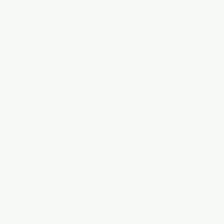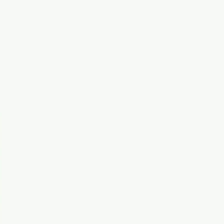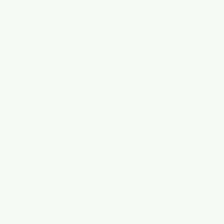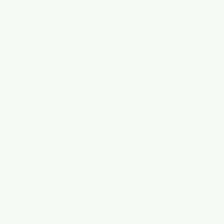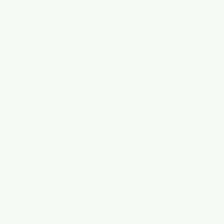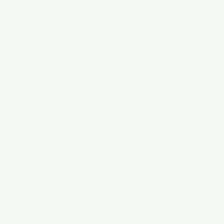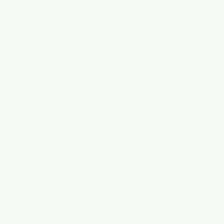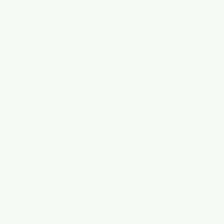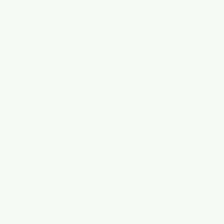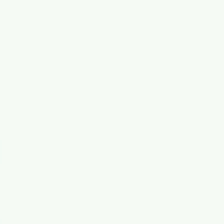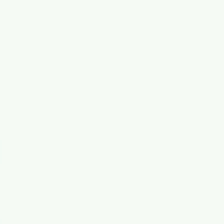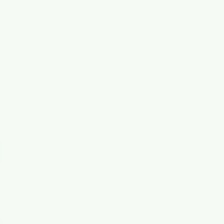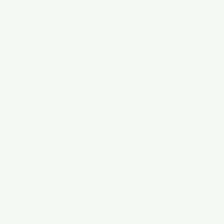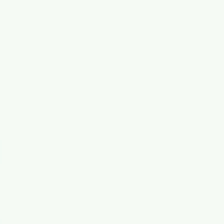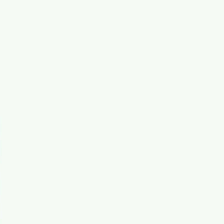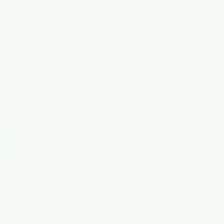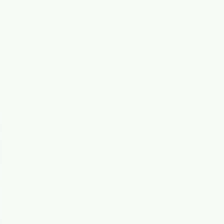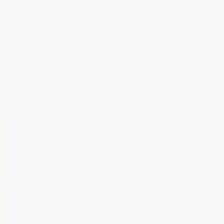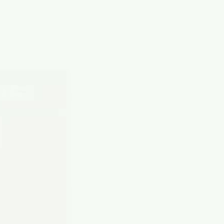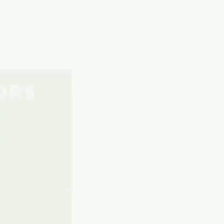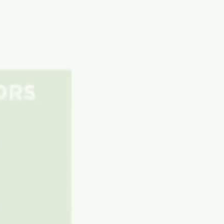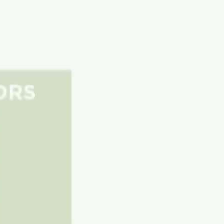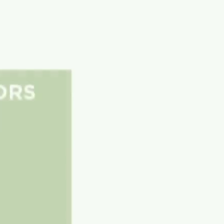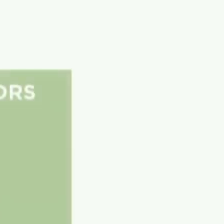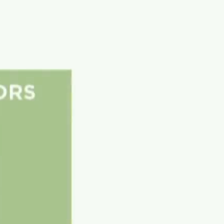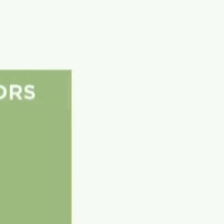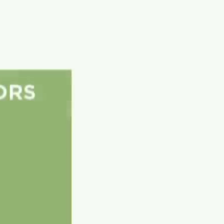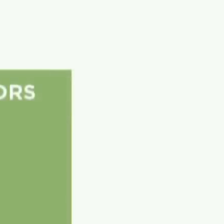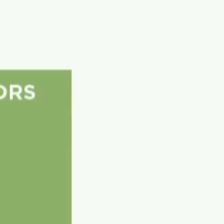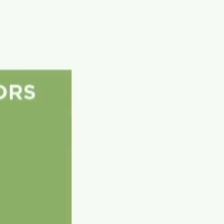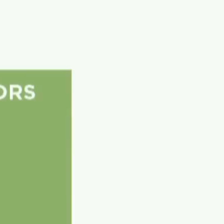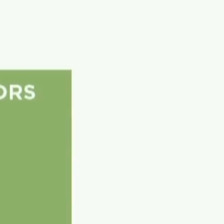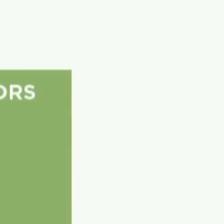SUCH AS OPERATING ROOMS, AMBULATORY SURGERY CENTERS, THE